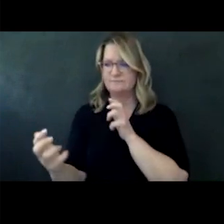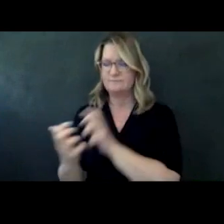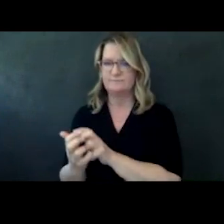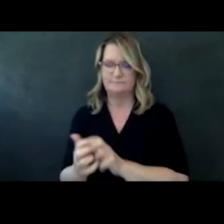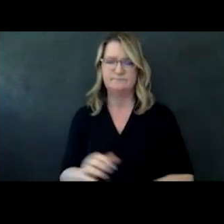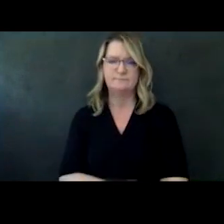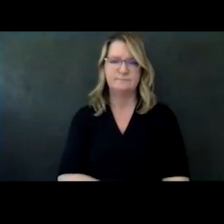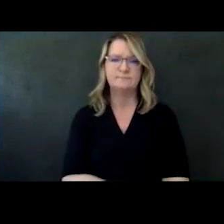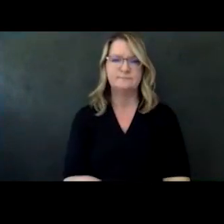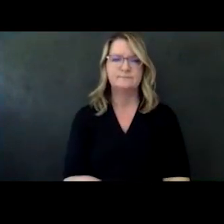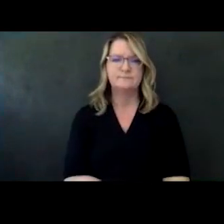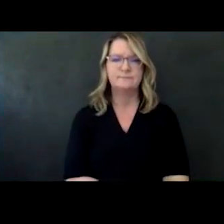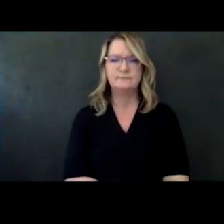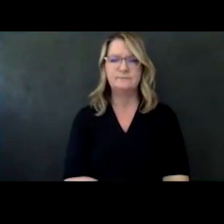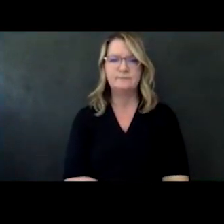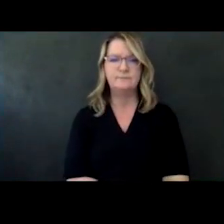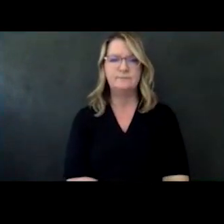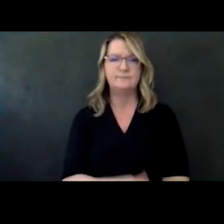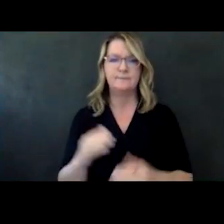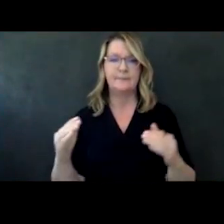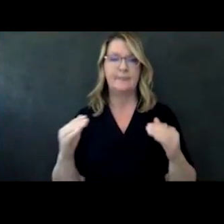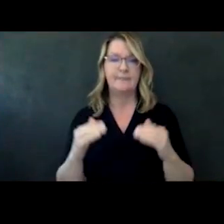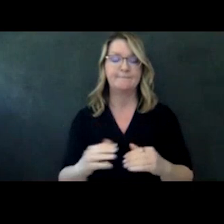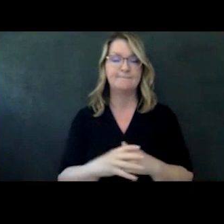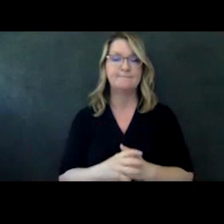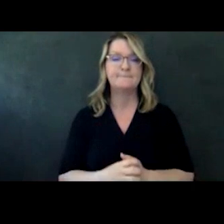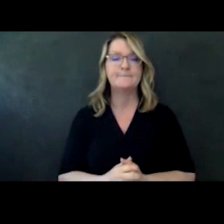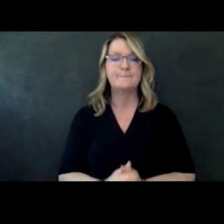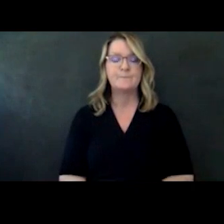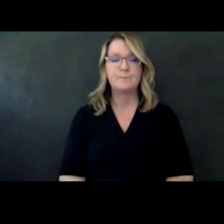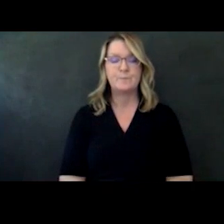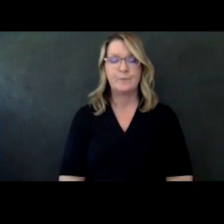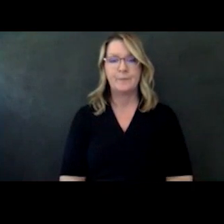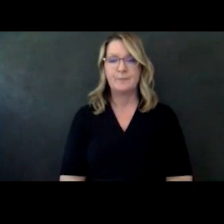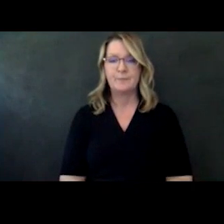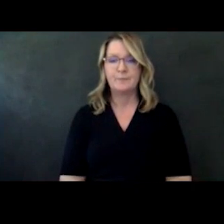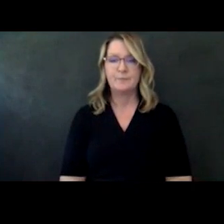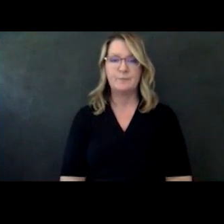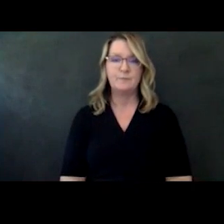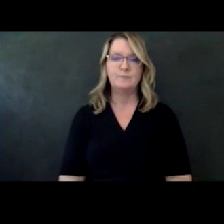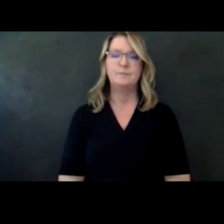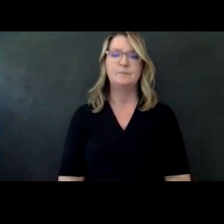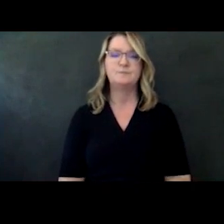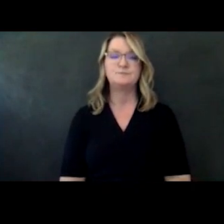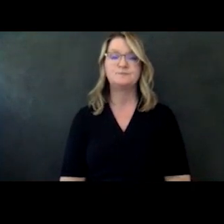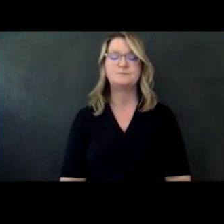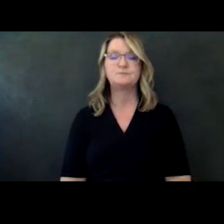Slide 9, defining your audience continued. For this slide, I want you to reflect on your own